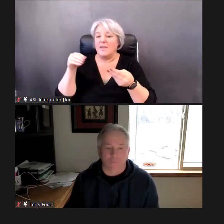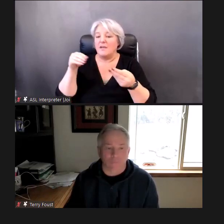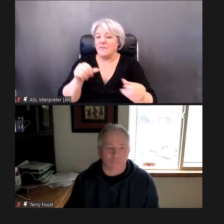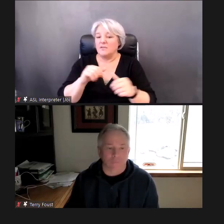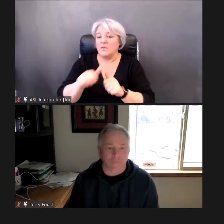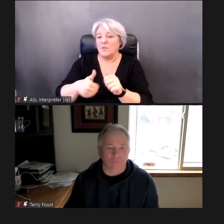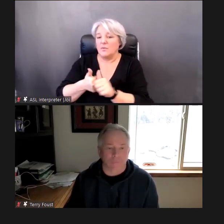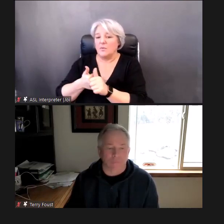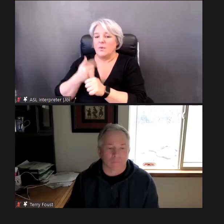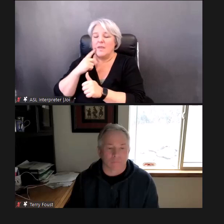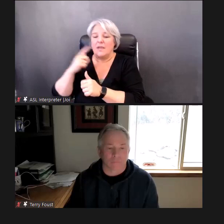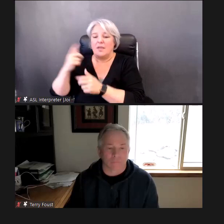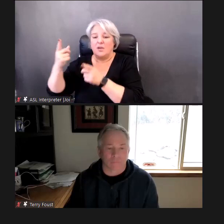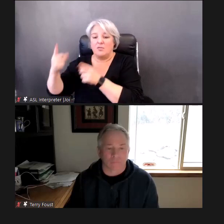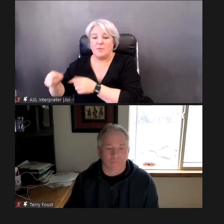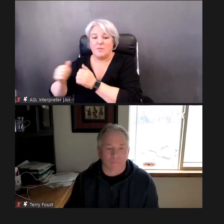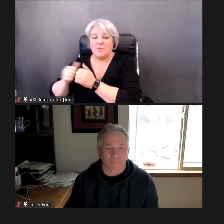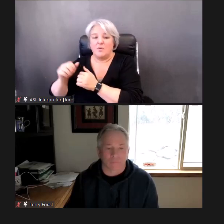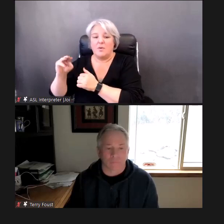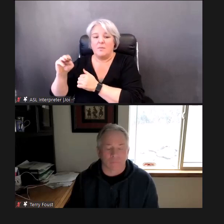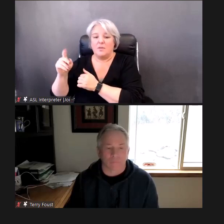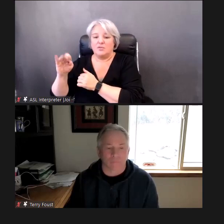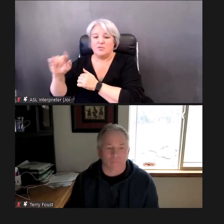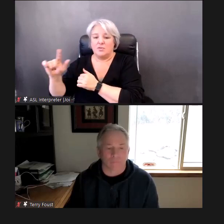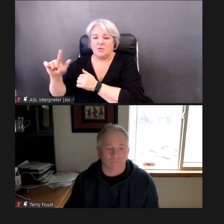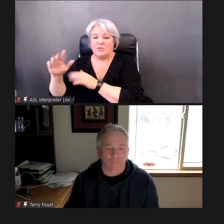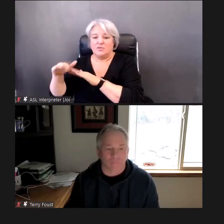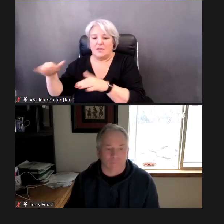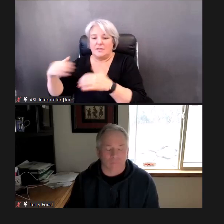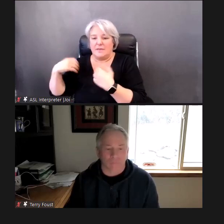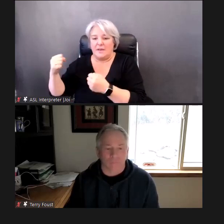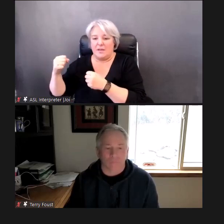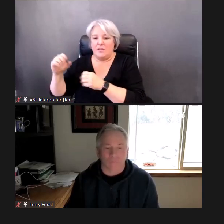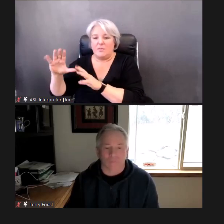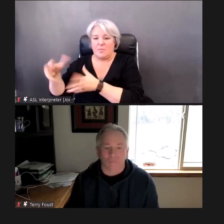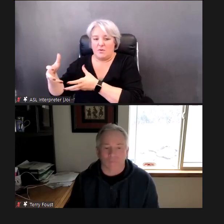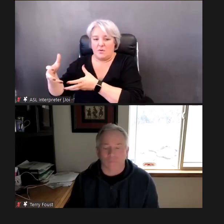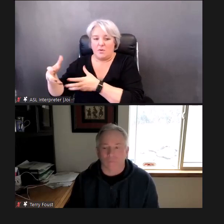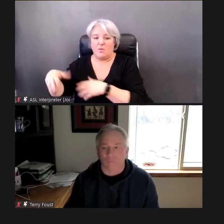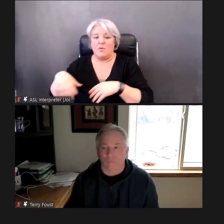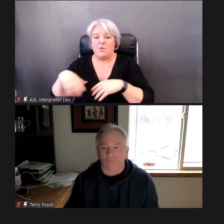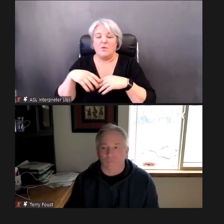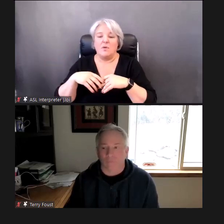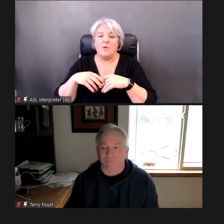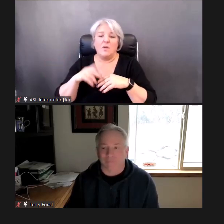agreement with maternal and child health